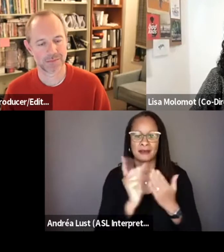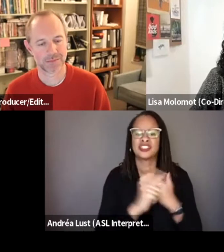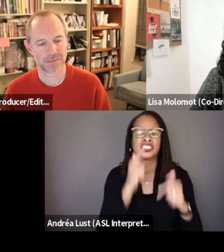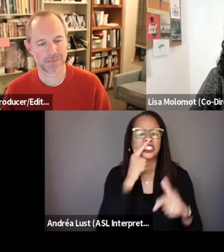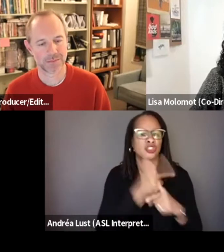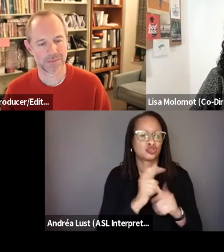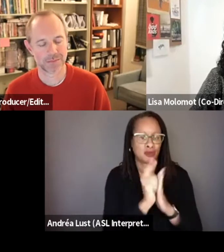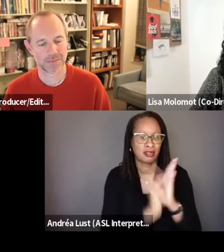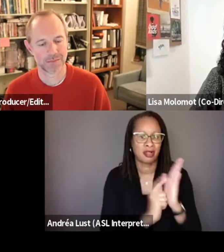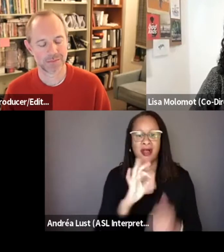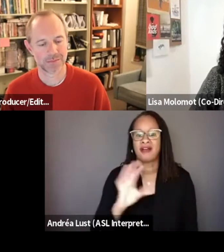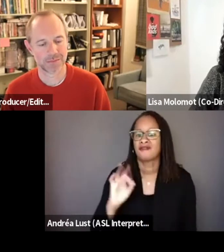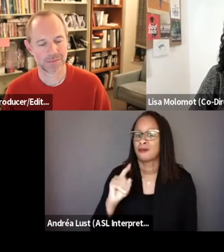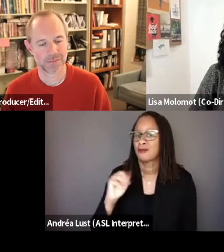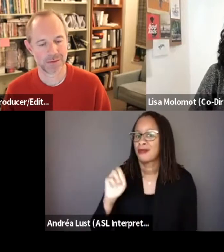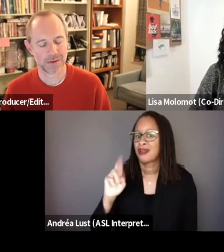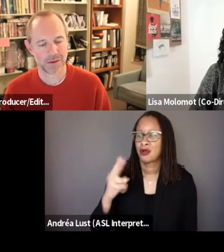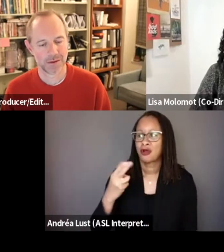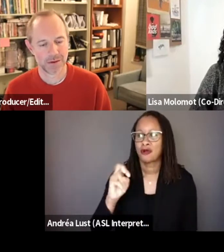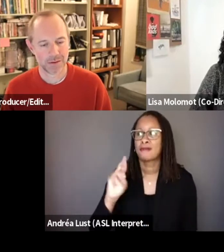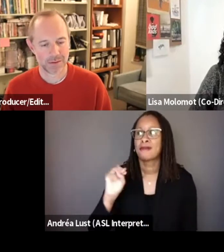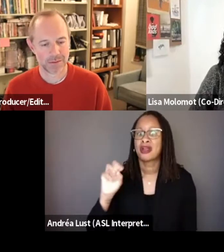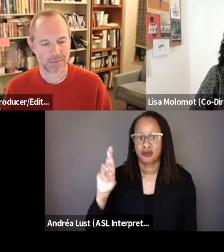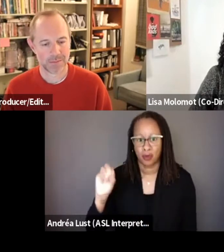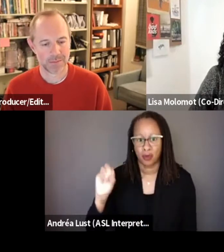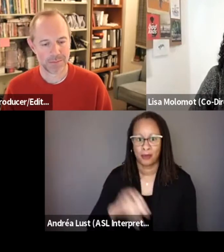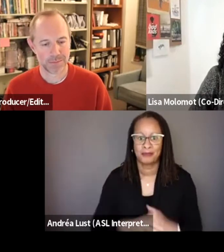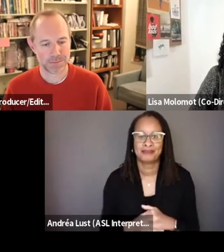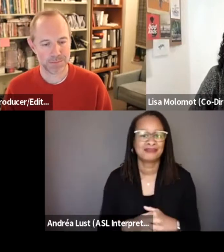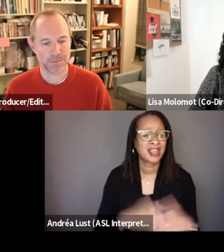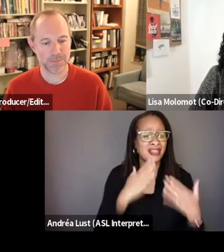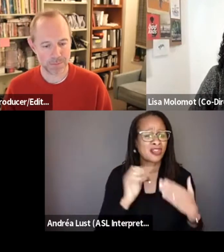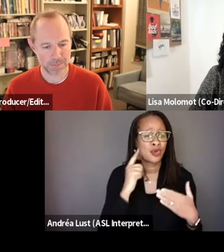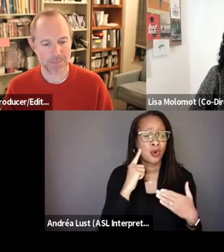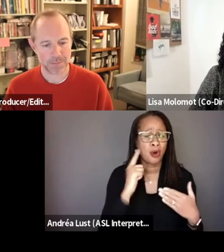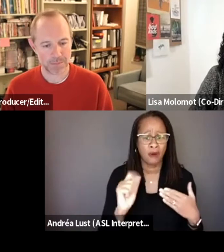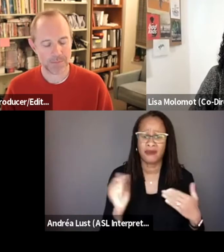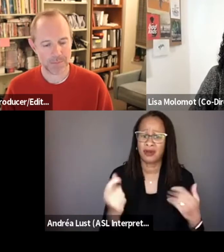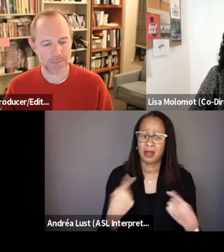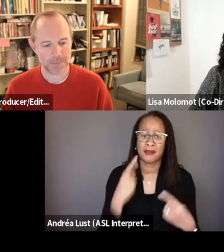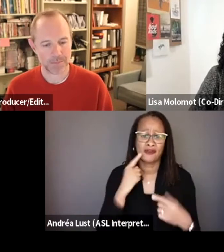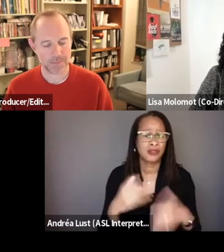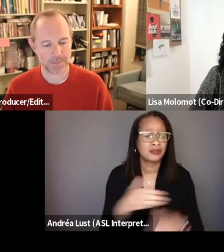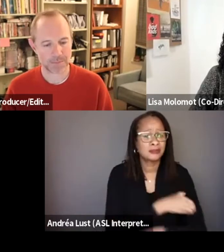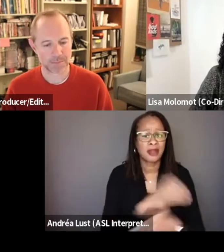Thank you all for being here for this really powerful film, talking about it, "Missing in Brooks County."